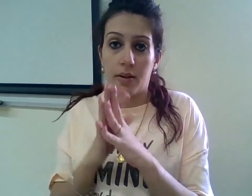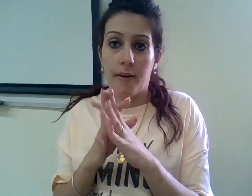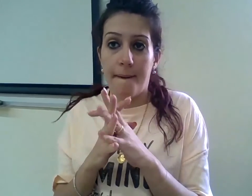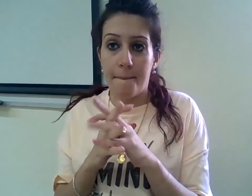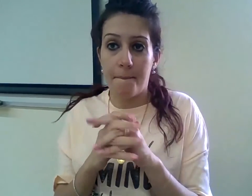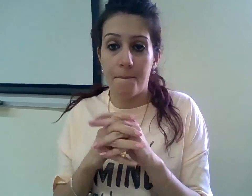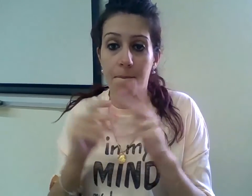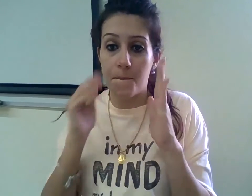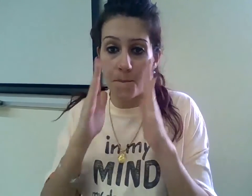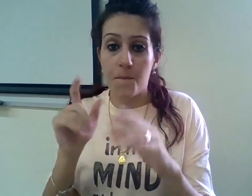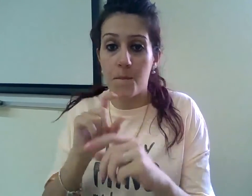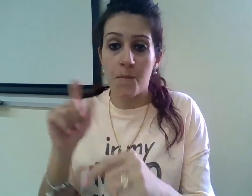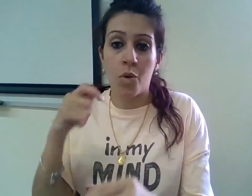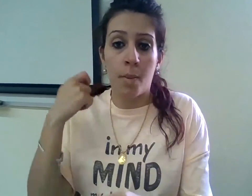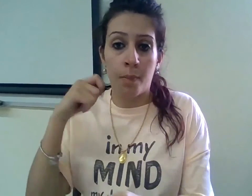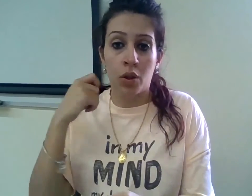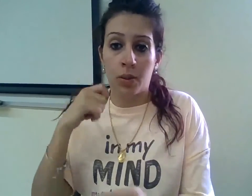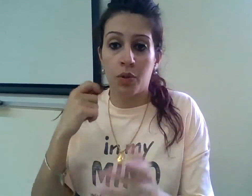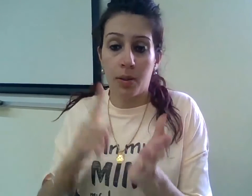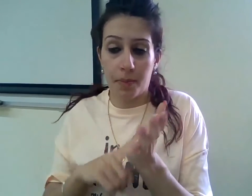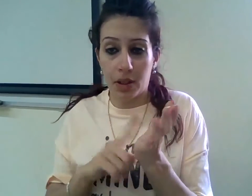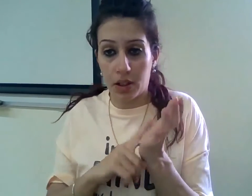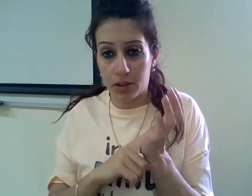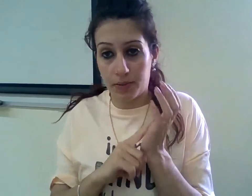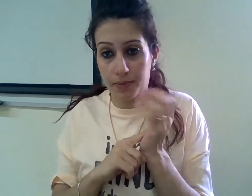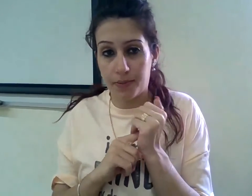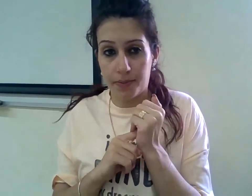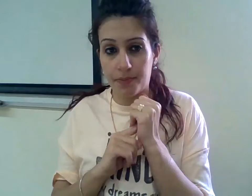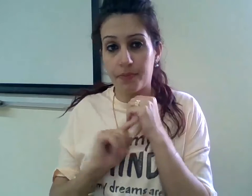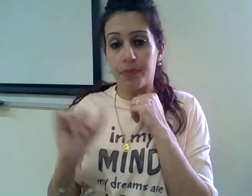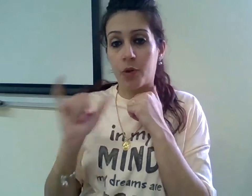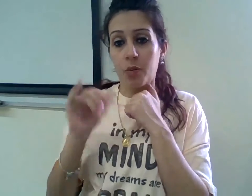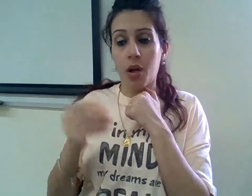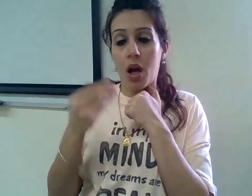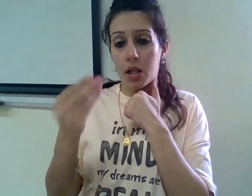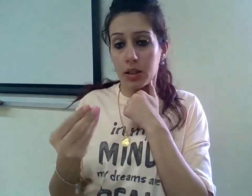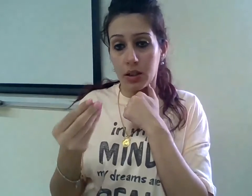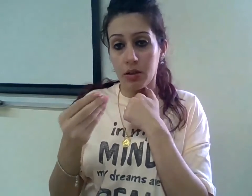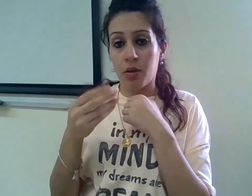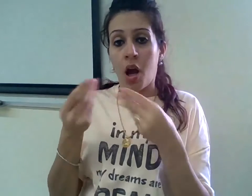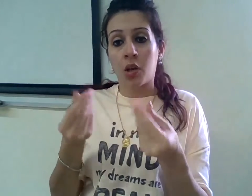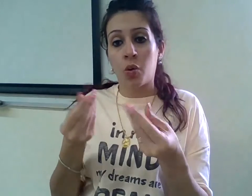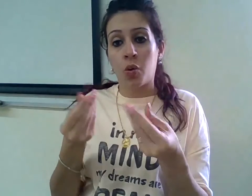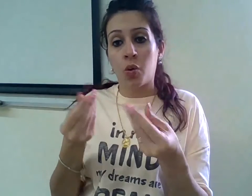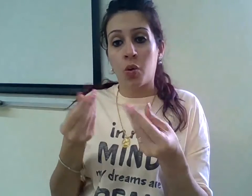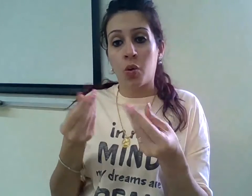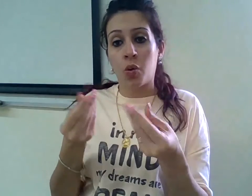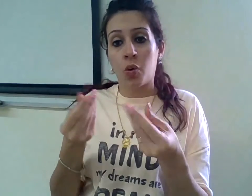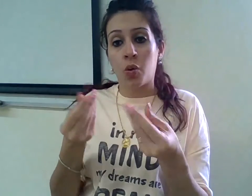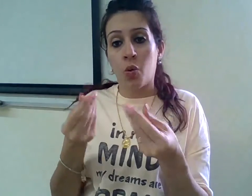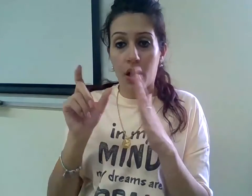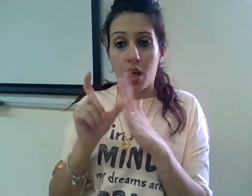another question and which was posted in English, the question goes like this;